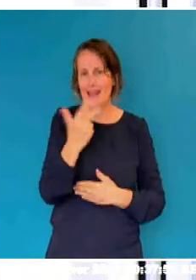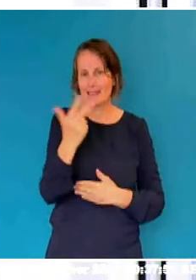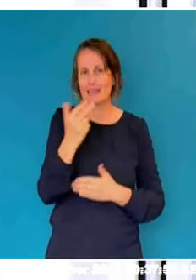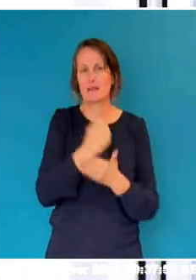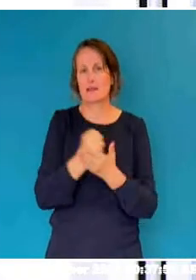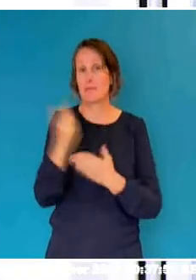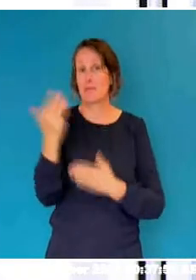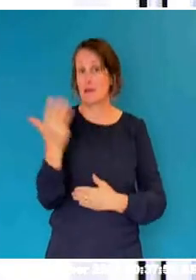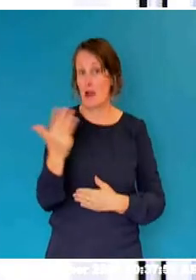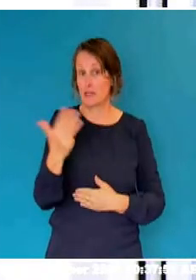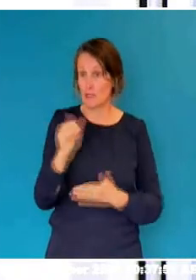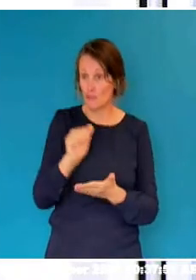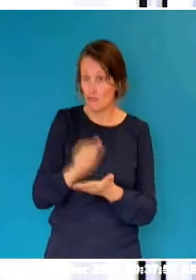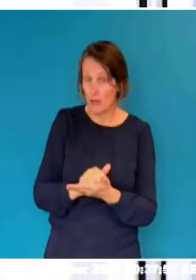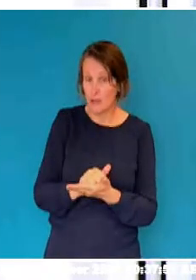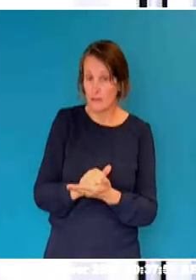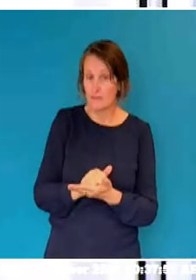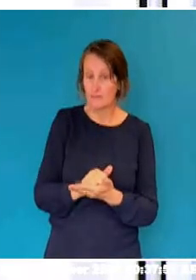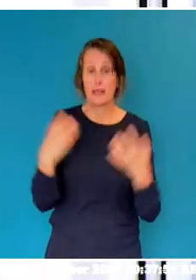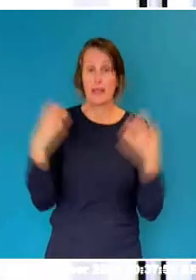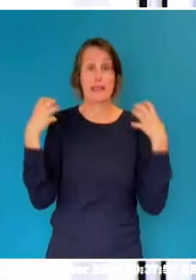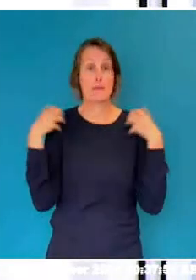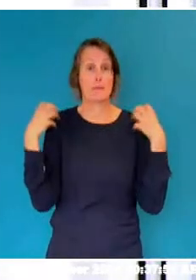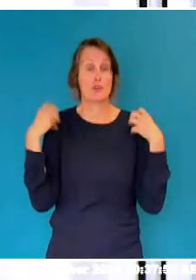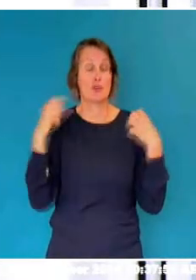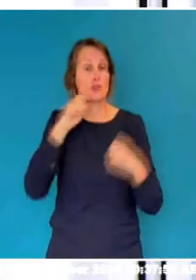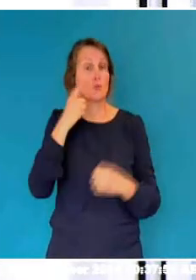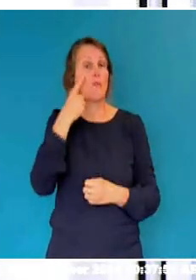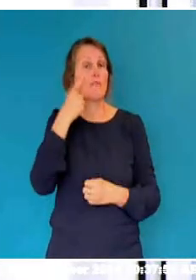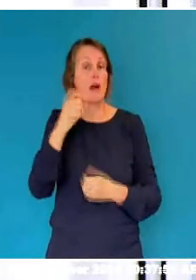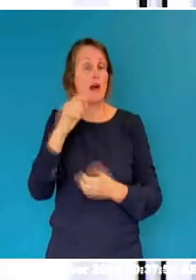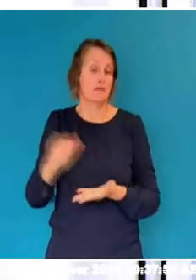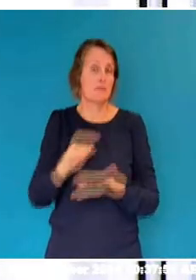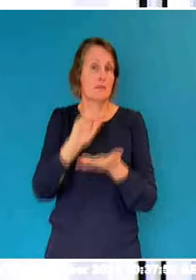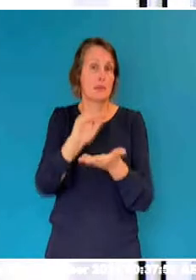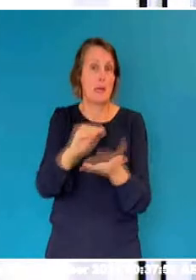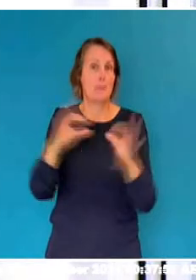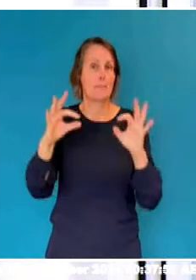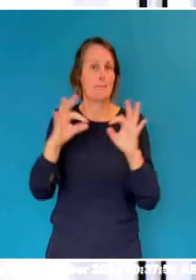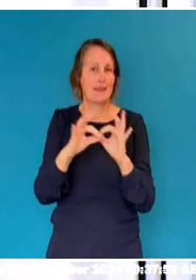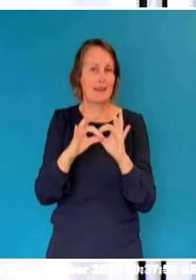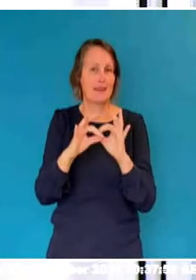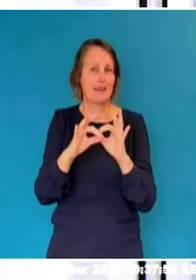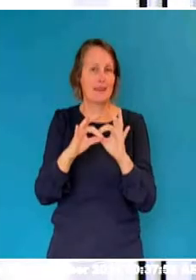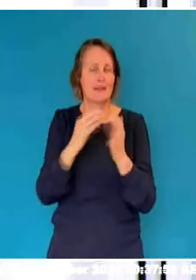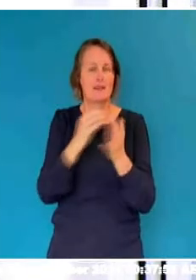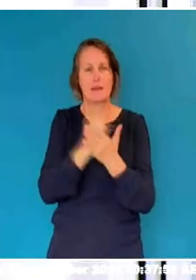you are referring to. Commissioners, you will find them in Tender Bundle B/58 and 59.